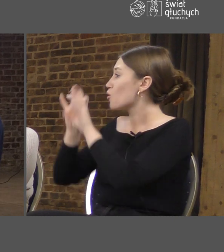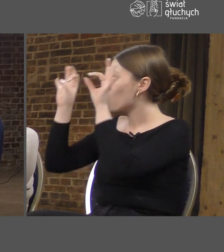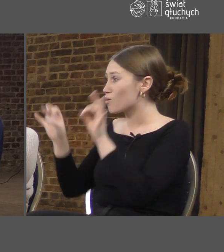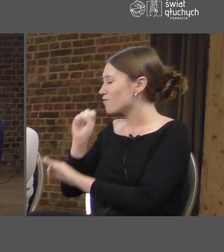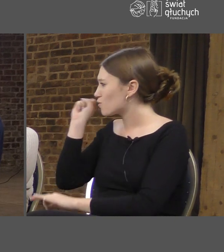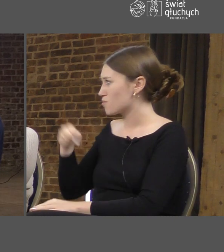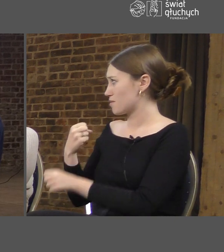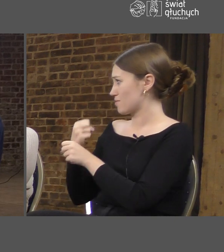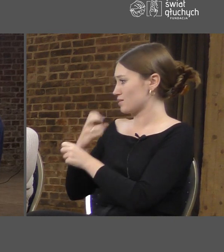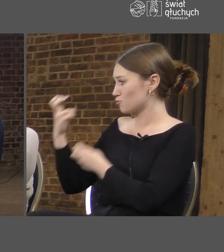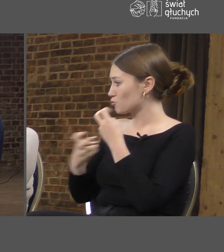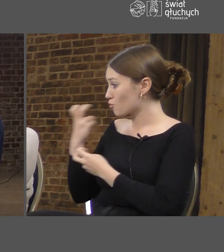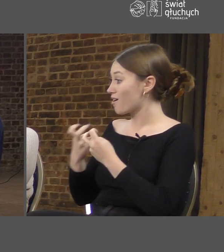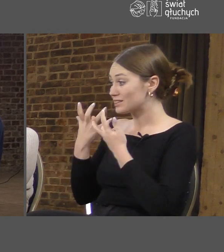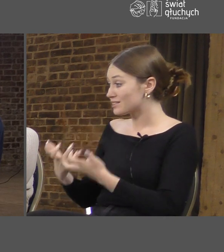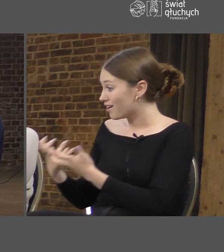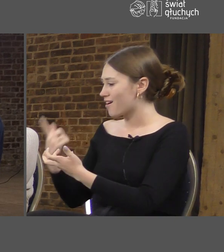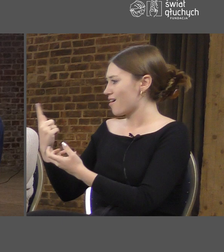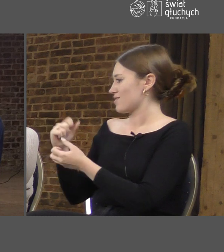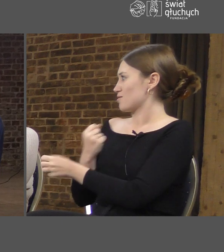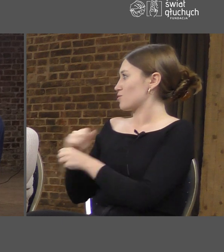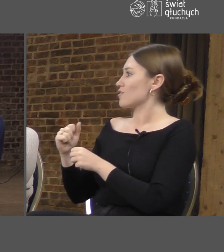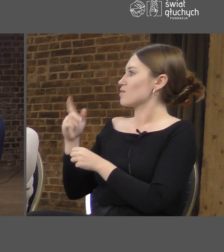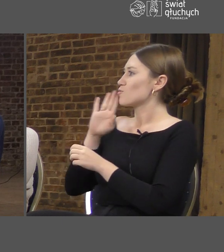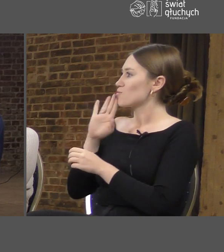which would allow her to survive with dignity to survive until the first one.